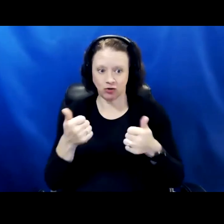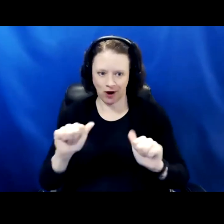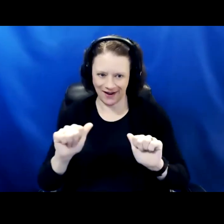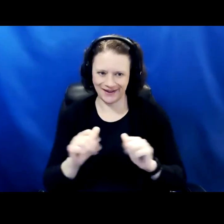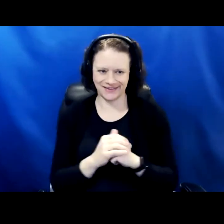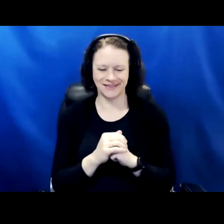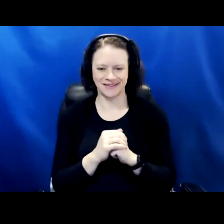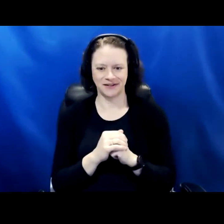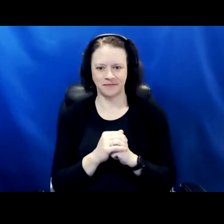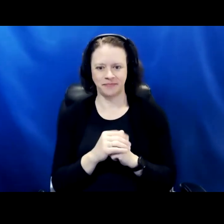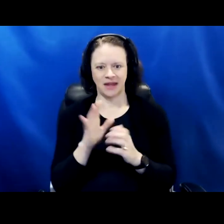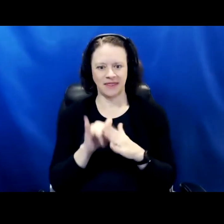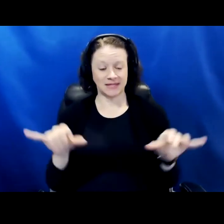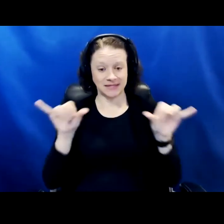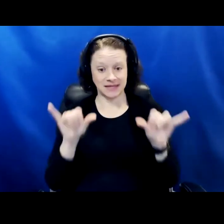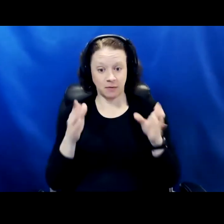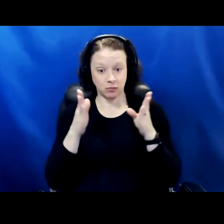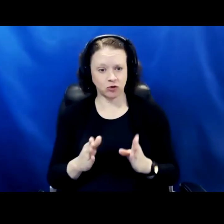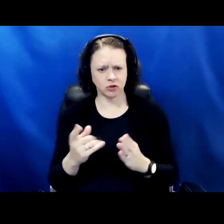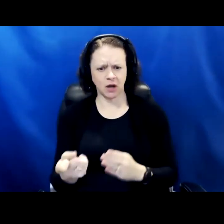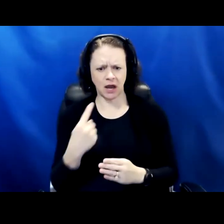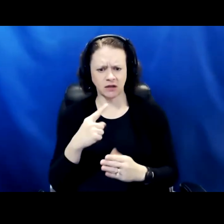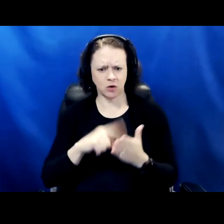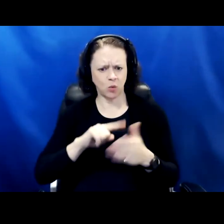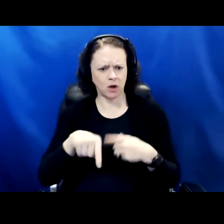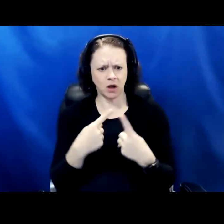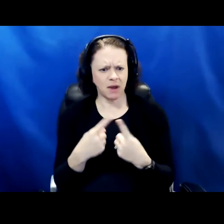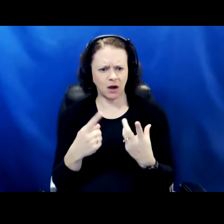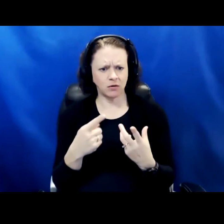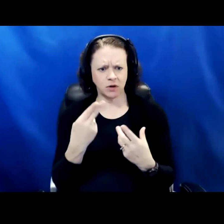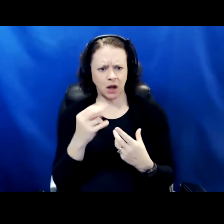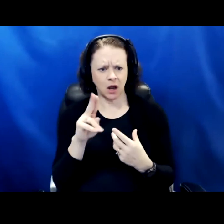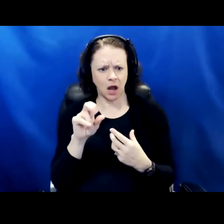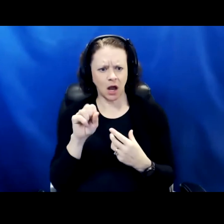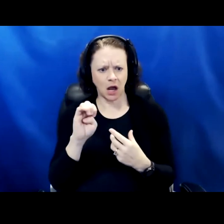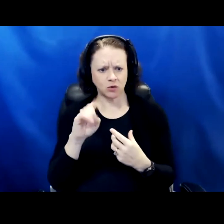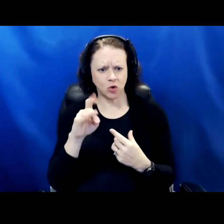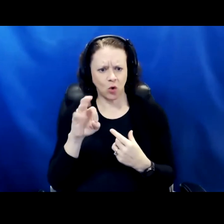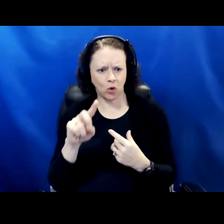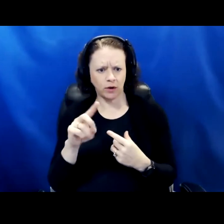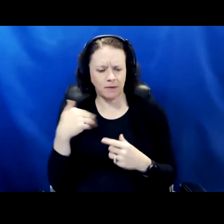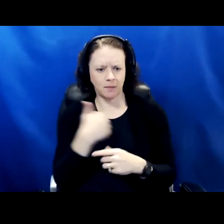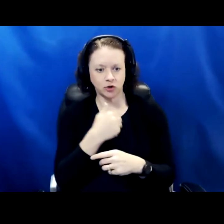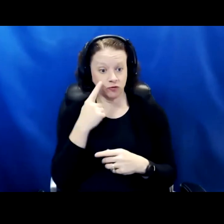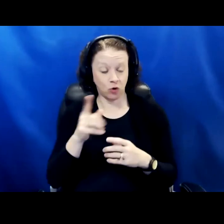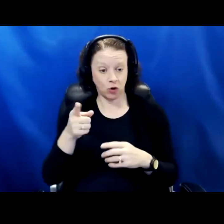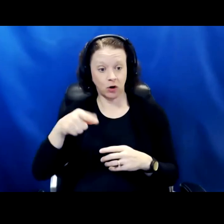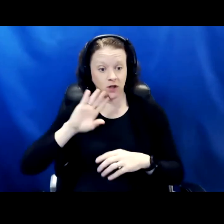That same person asked what about household members for the daughter with intellectual disability? And the answer to that is